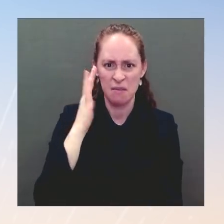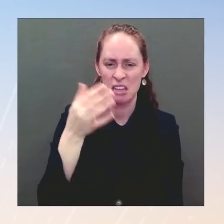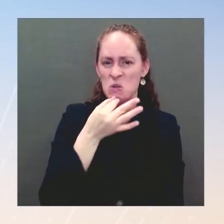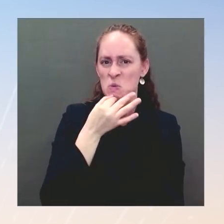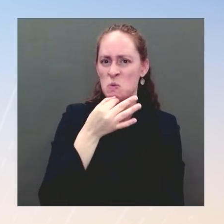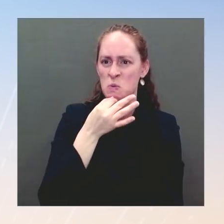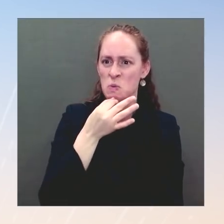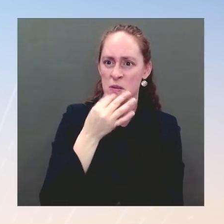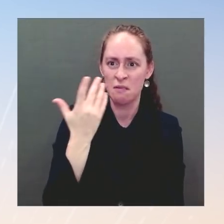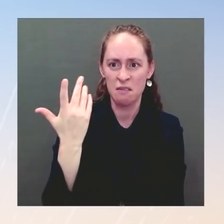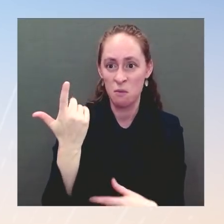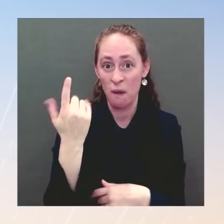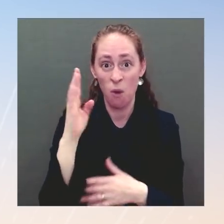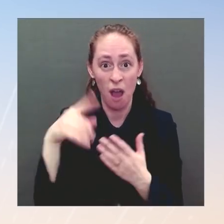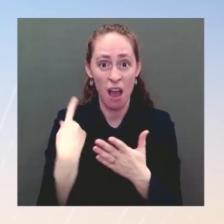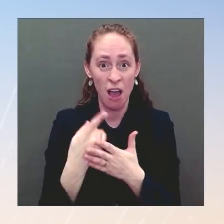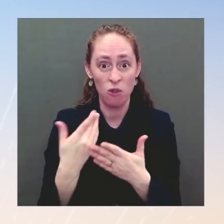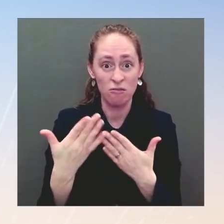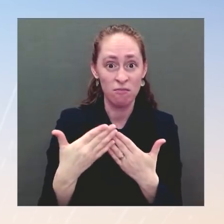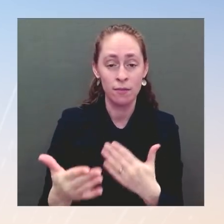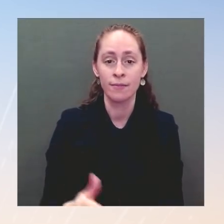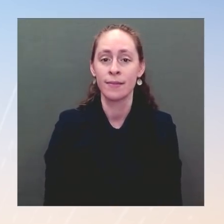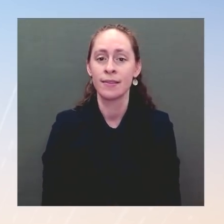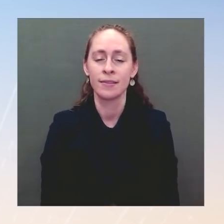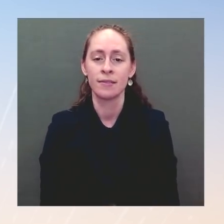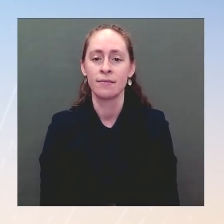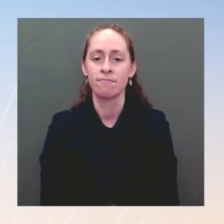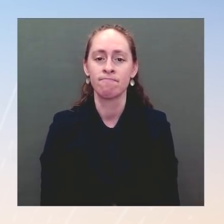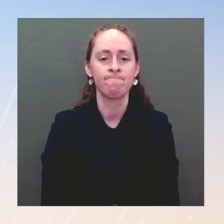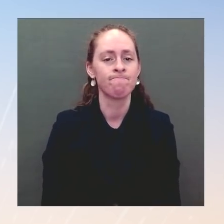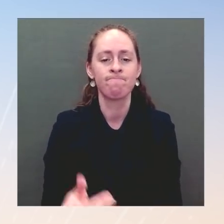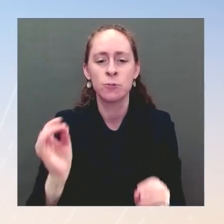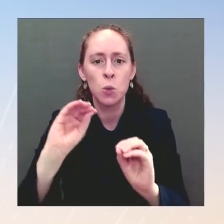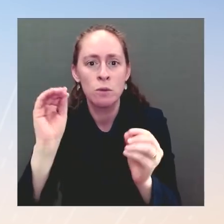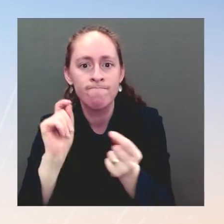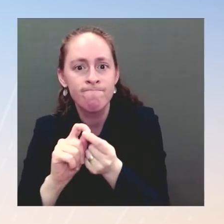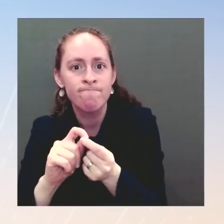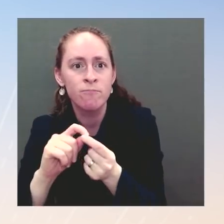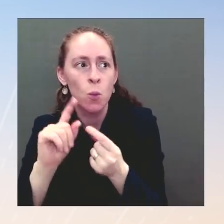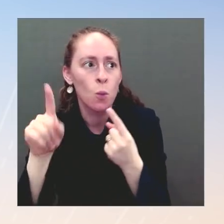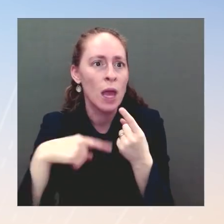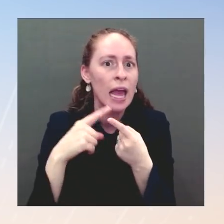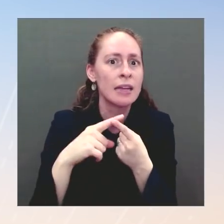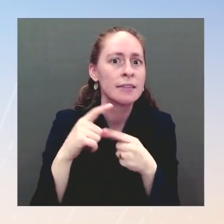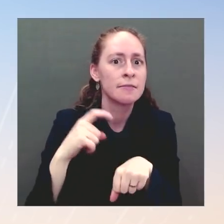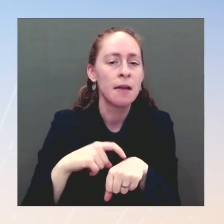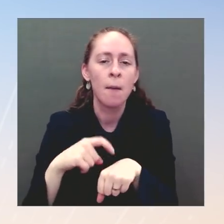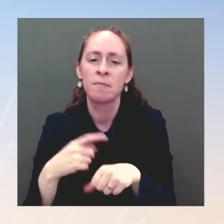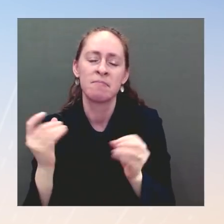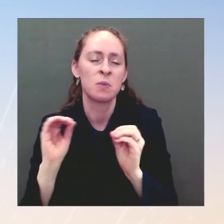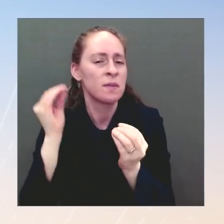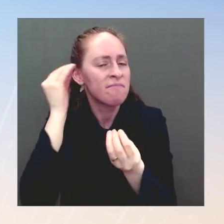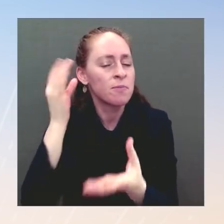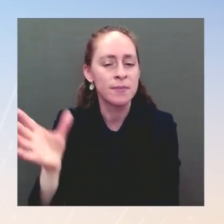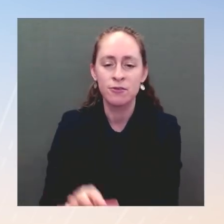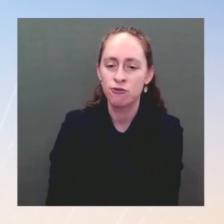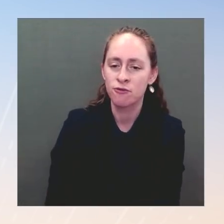but I'm not going to give you an additional day, hour, moment. The Press: Well, just to follow up on that, you have been saying that it's imminent for some time. You guys stopped for a little bit -- Ms. Psaki: Yeah.